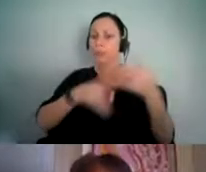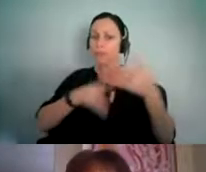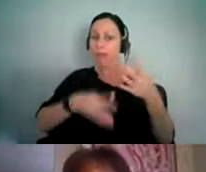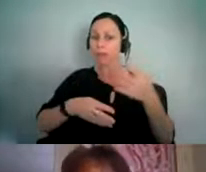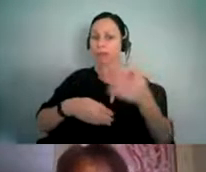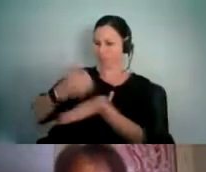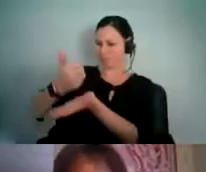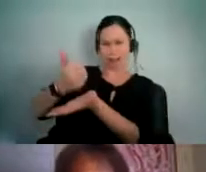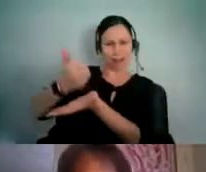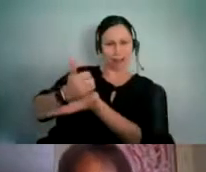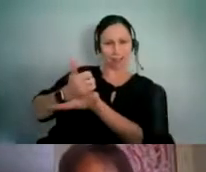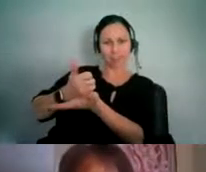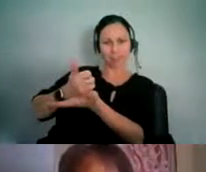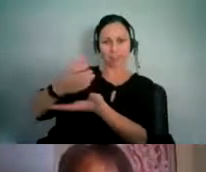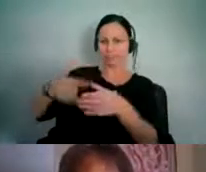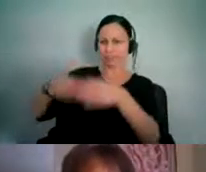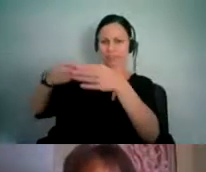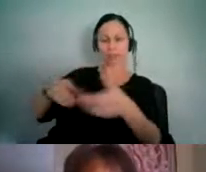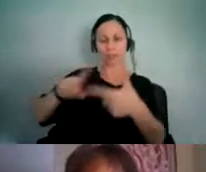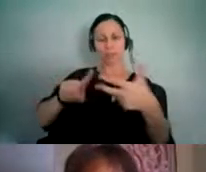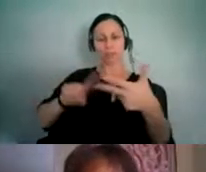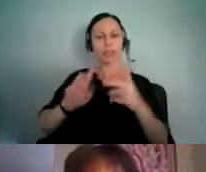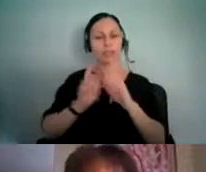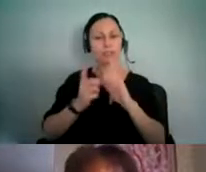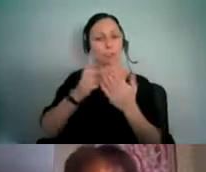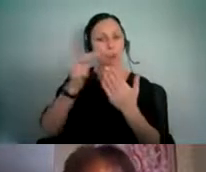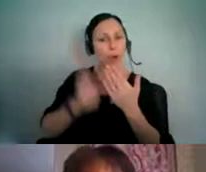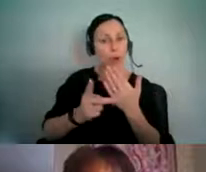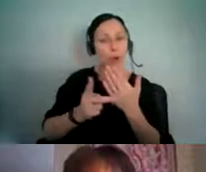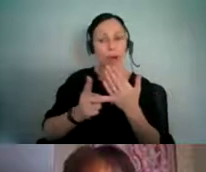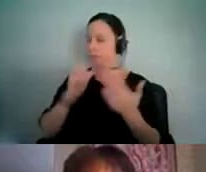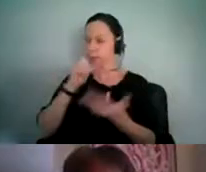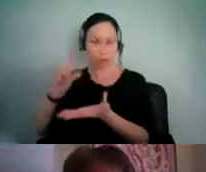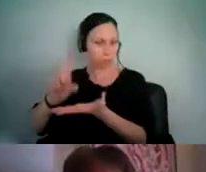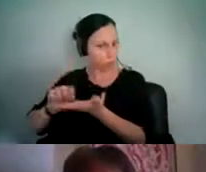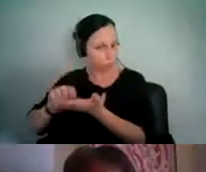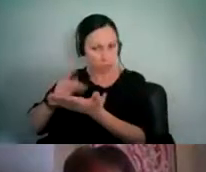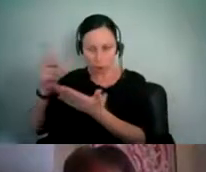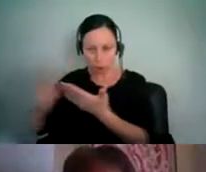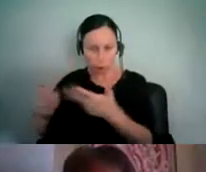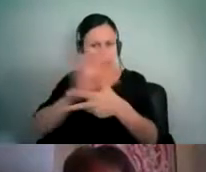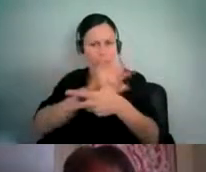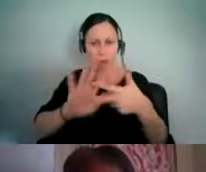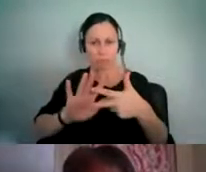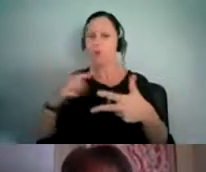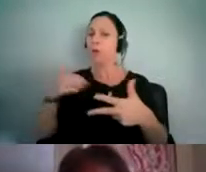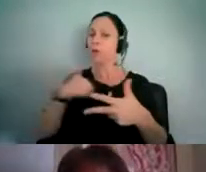We look at digital programs, no longer printing programs. We have a way to address climate change